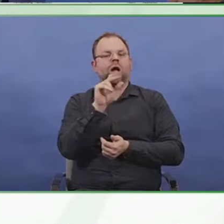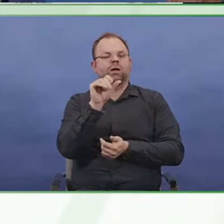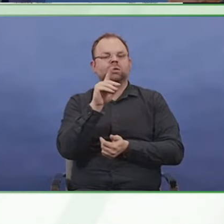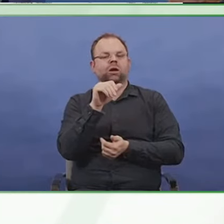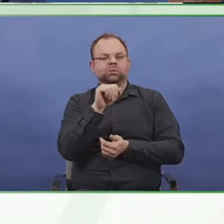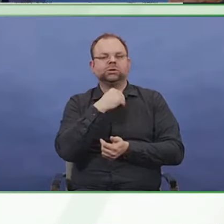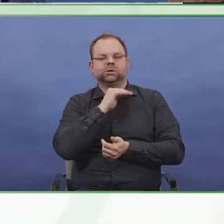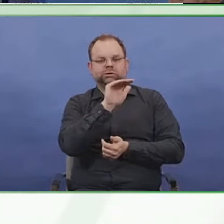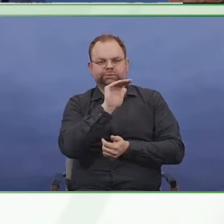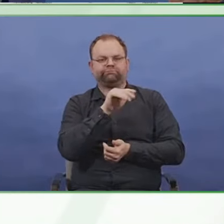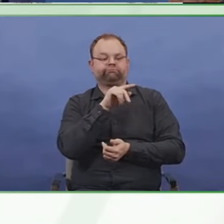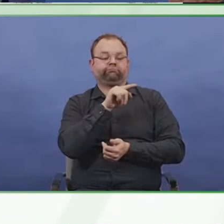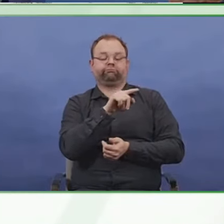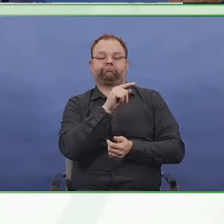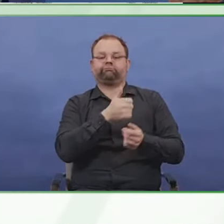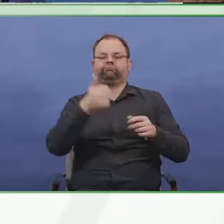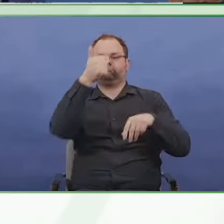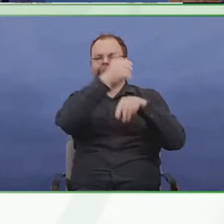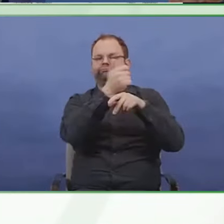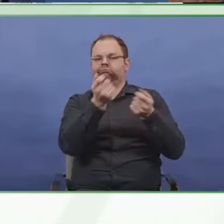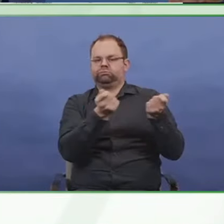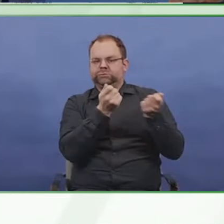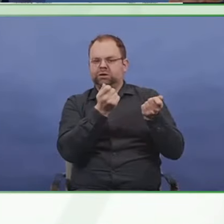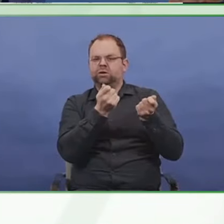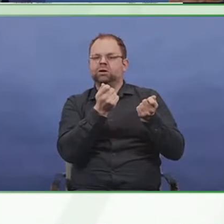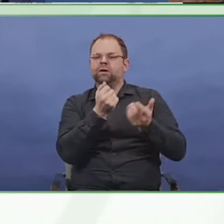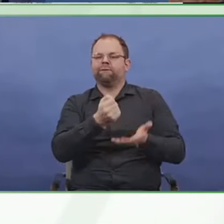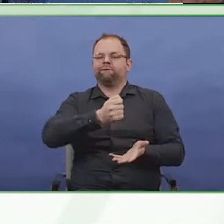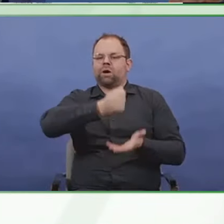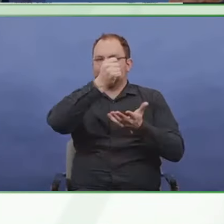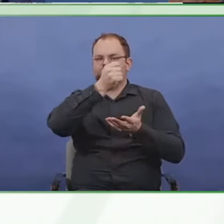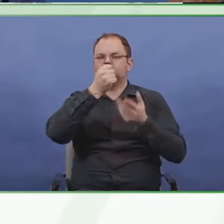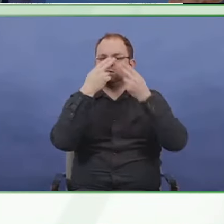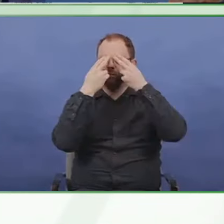But we also see groups like LinkedIn, they are working on